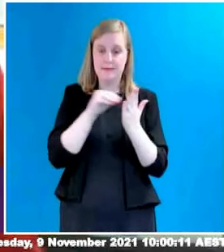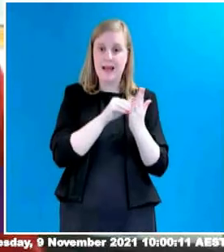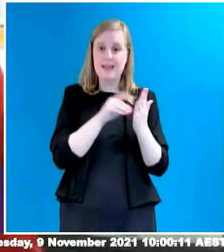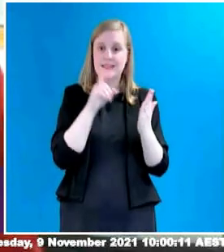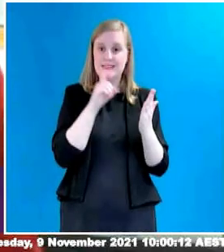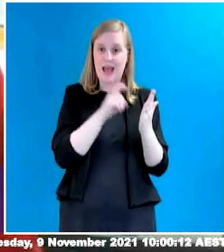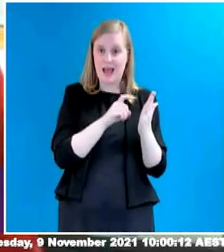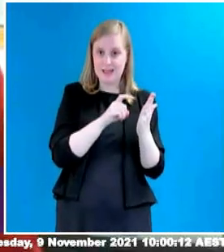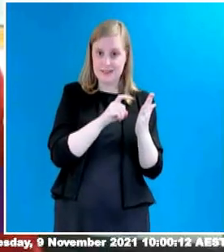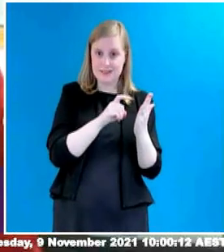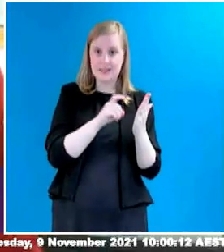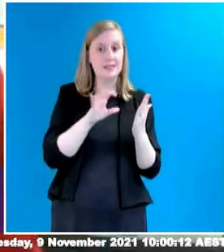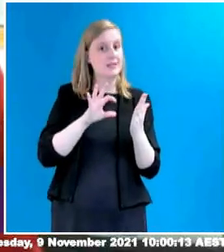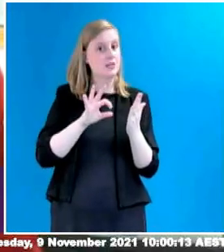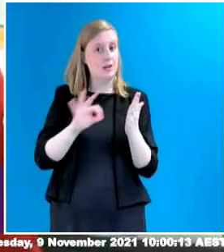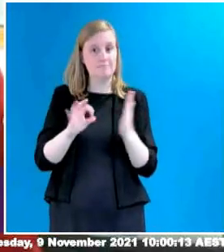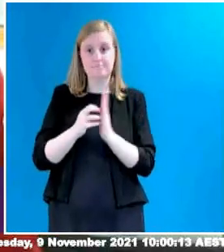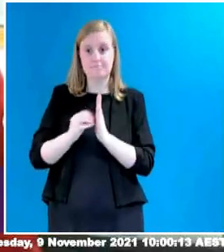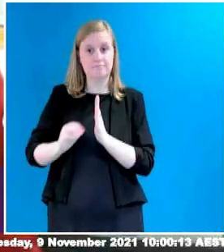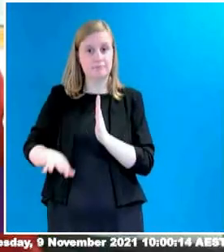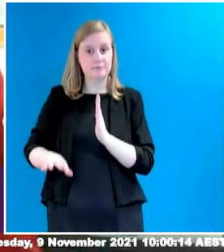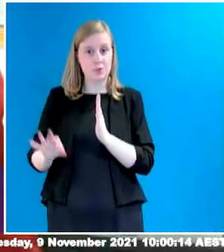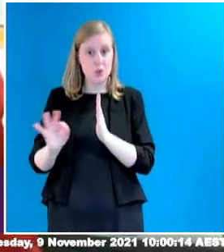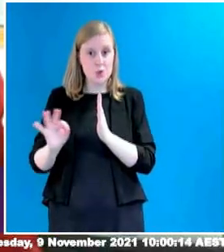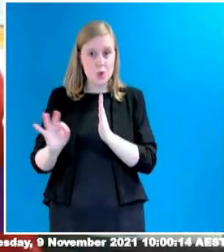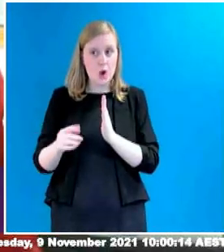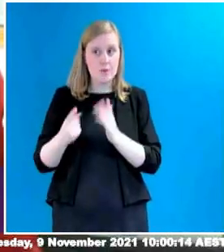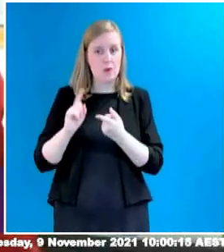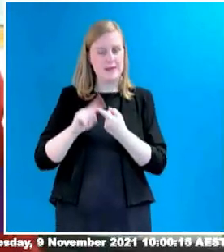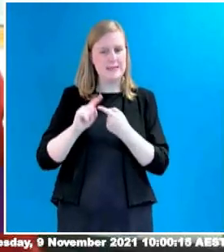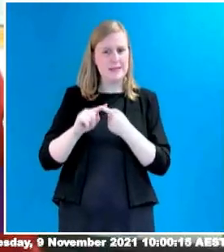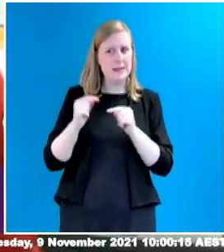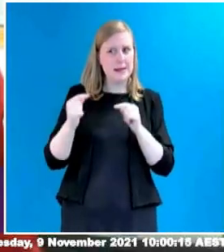denominator with anti-discrimination within Australia.